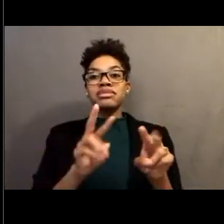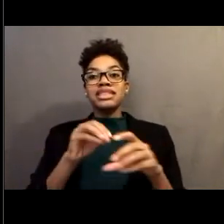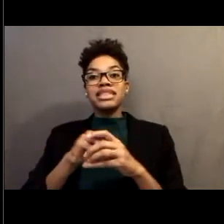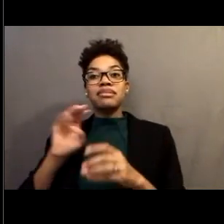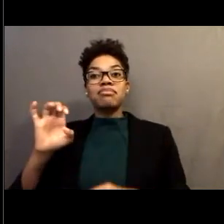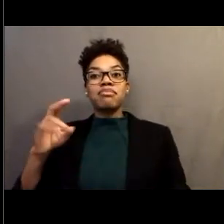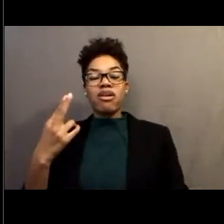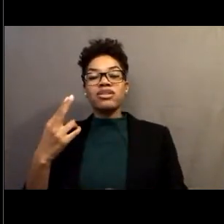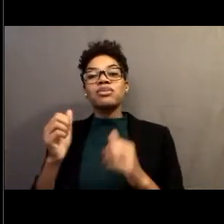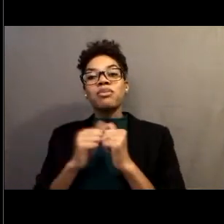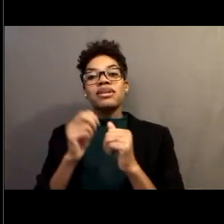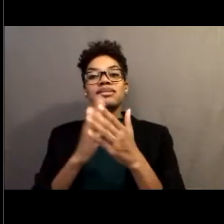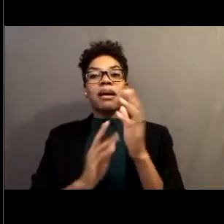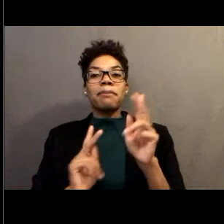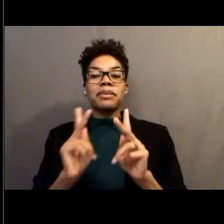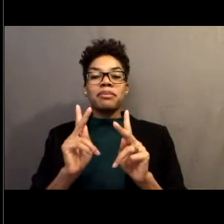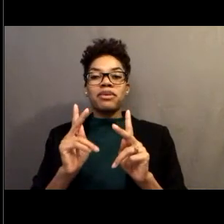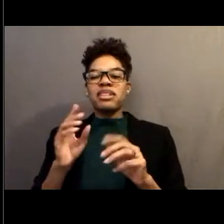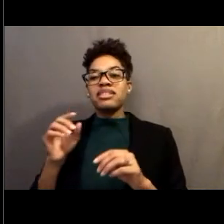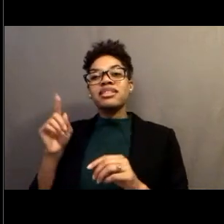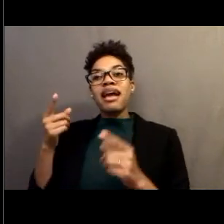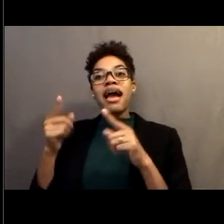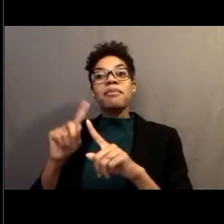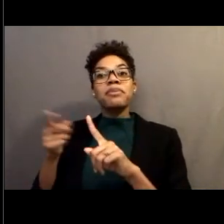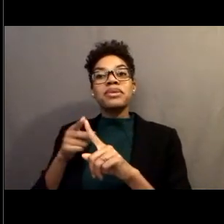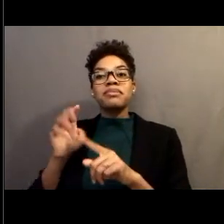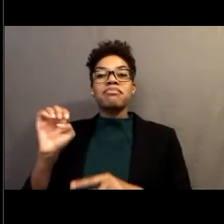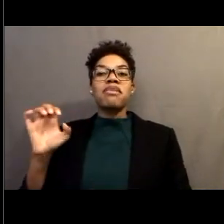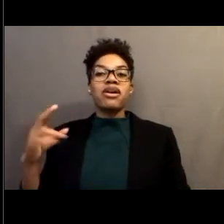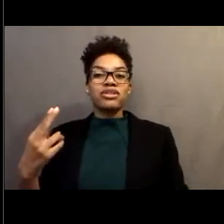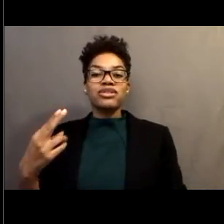So we're very excited to show you that to connect to this.